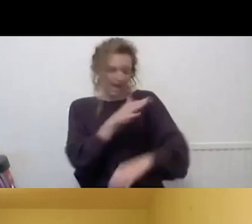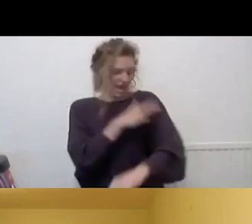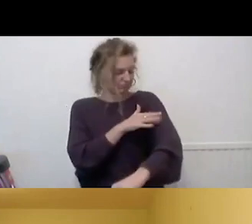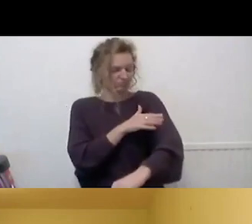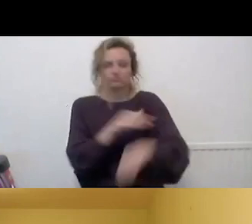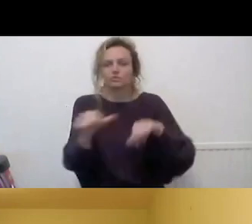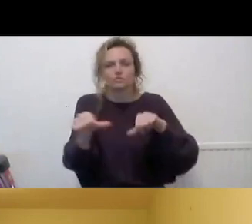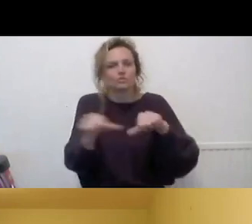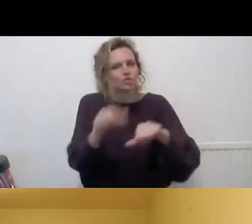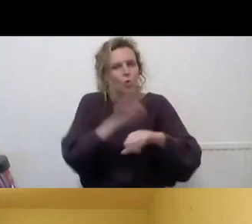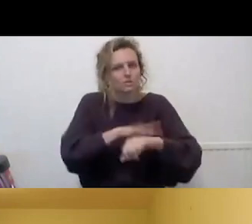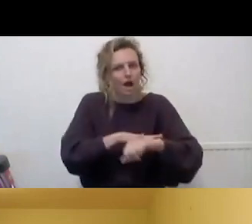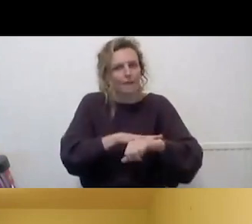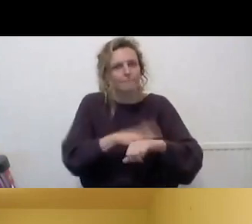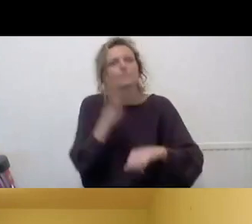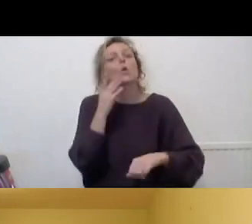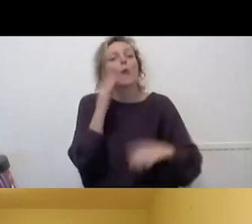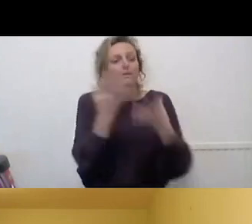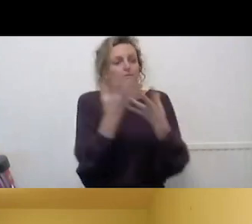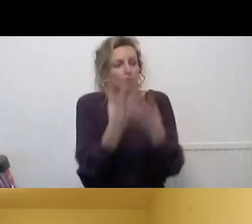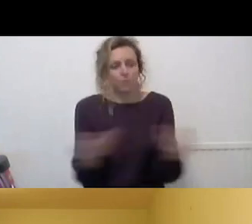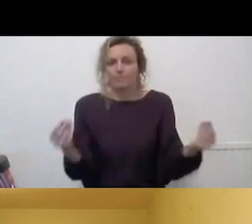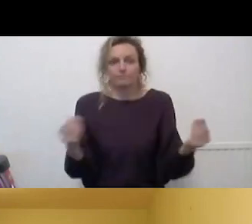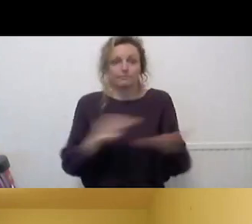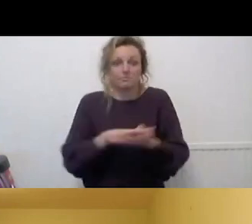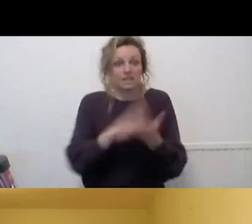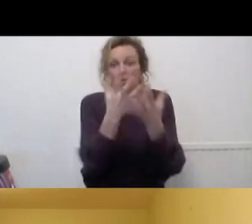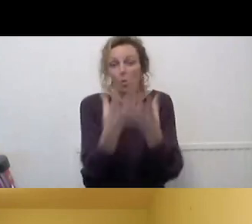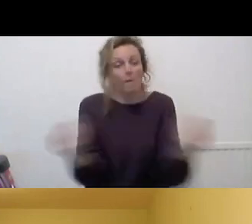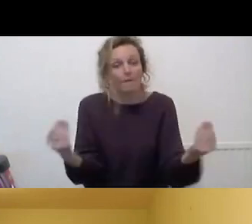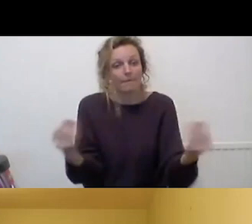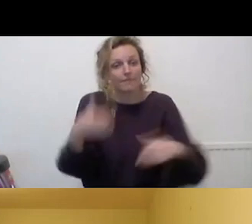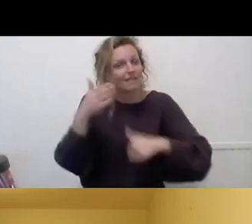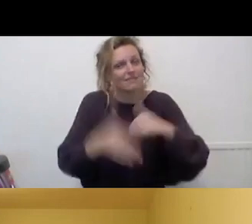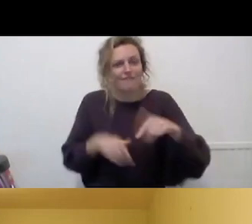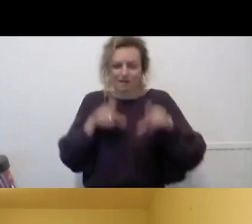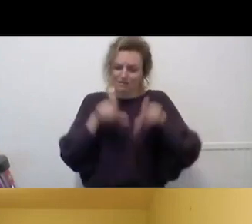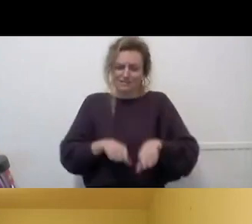doesn't stay in the body long term. And it's not passed on in fluids, such as breast milk. So this